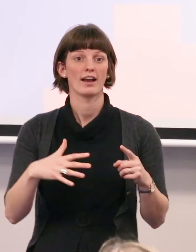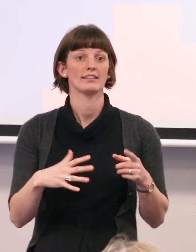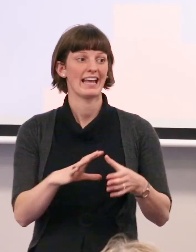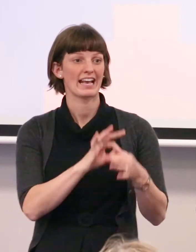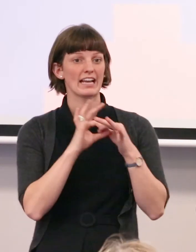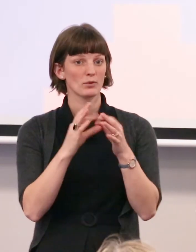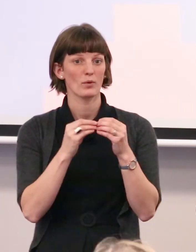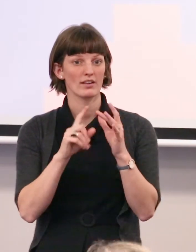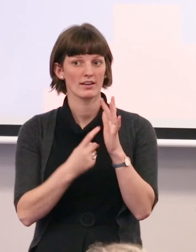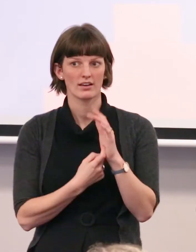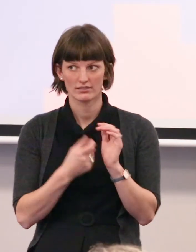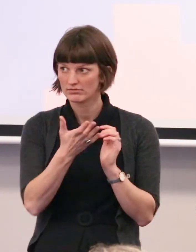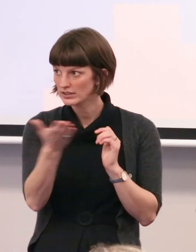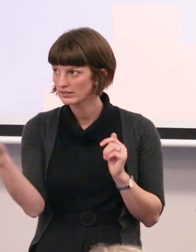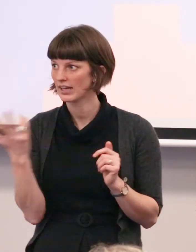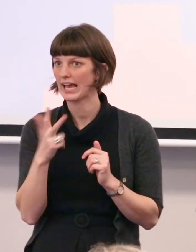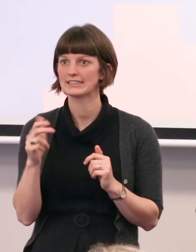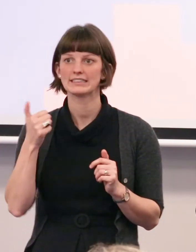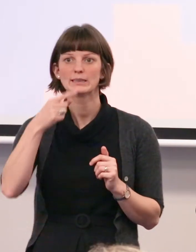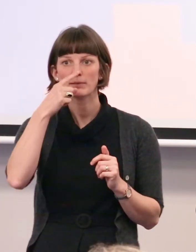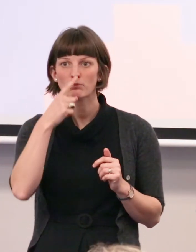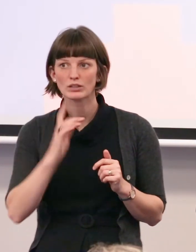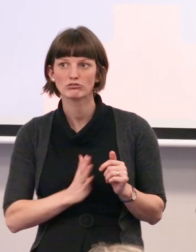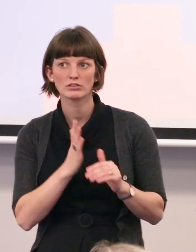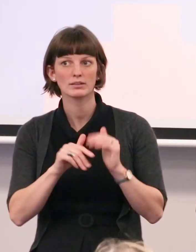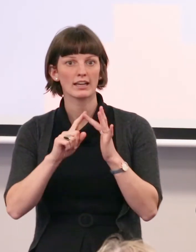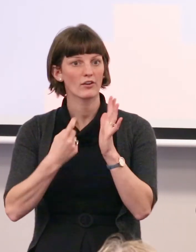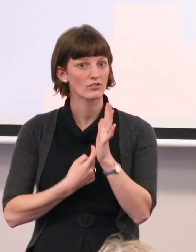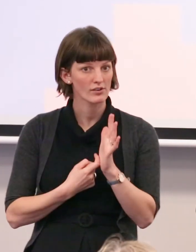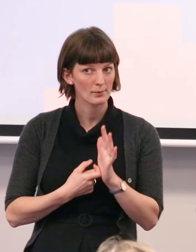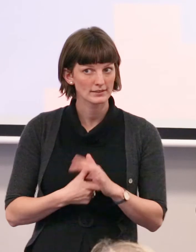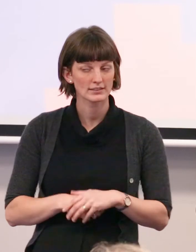86 people who are interested in inherent requirements --we have -- you know, who are